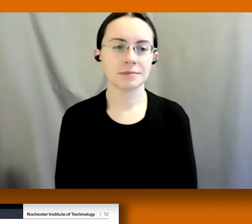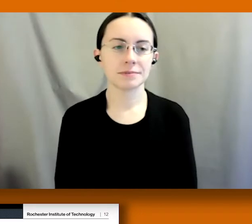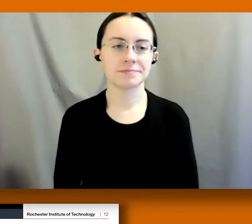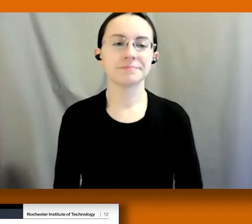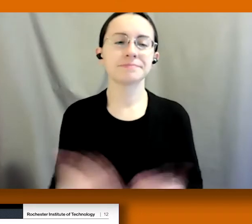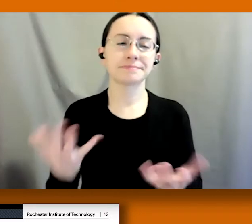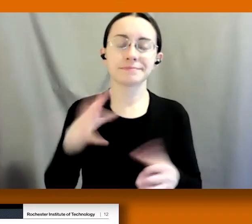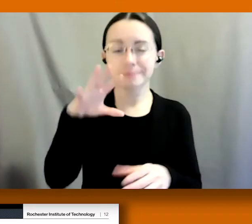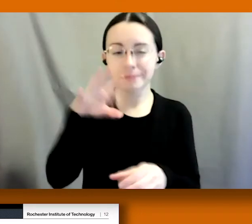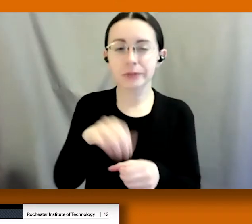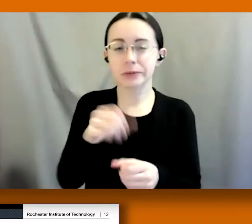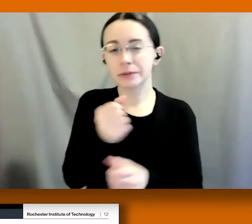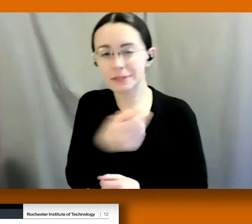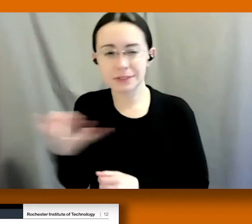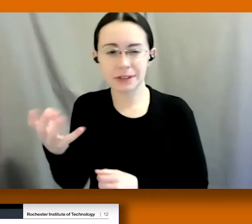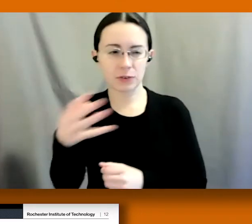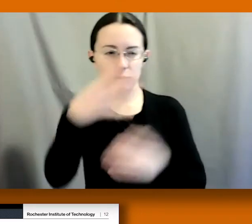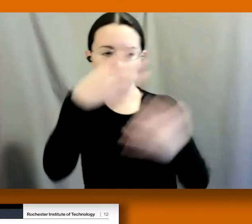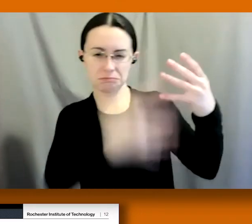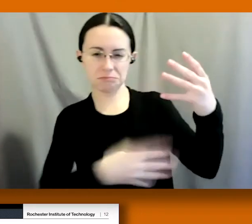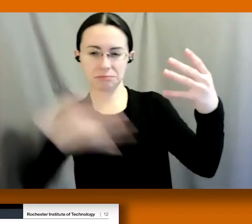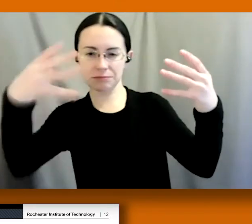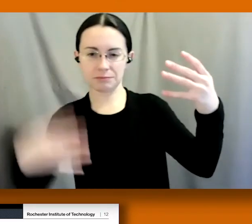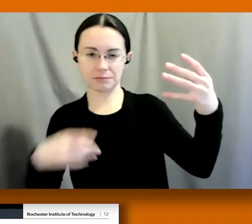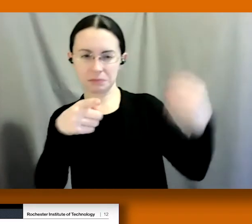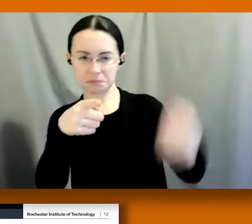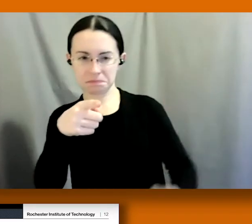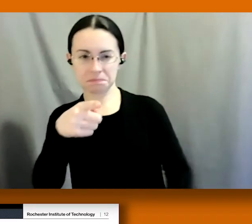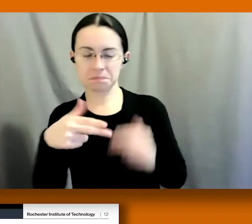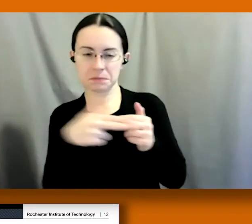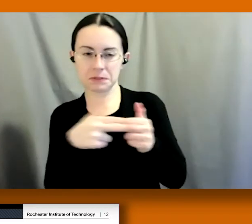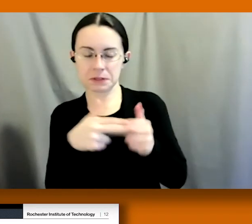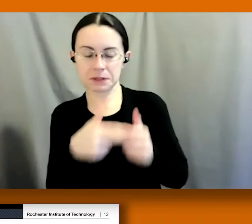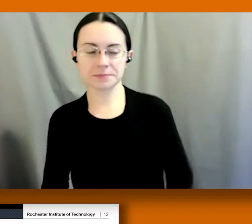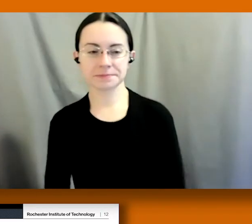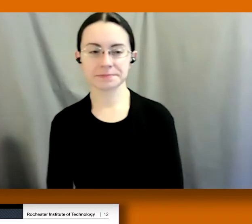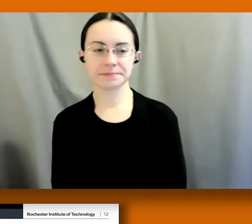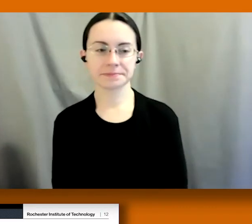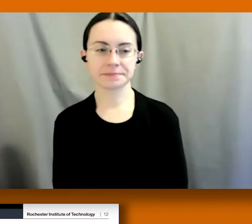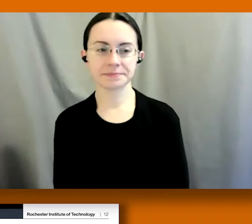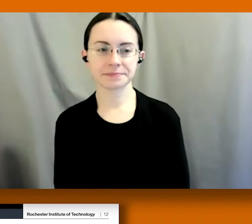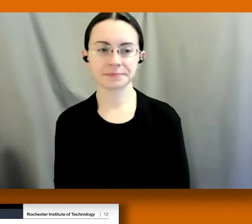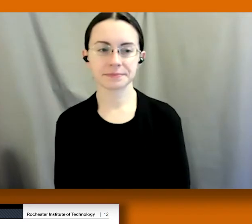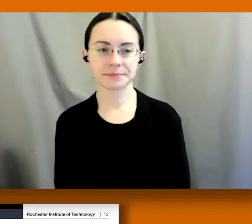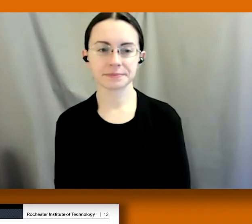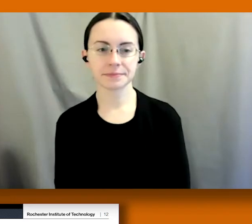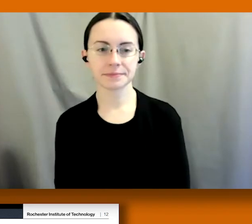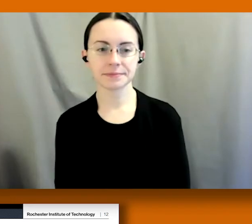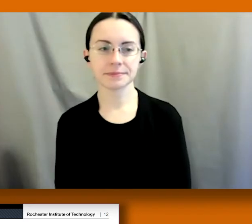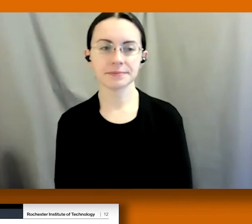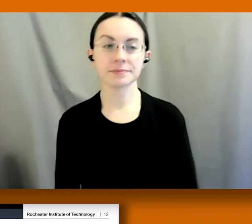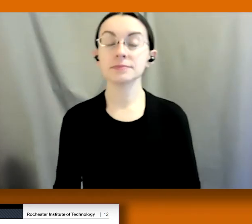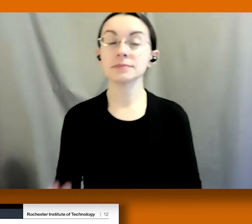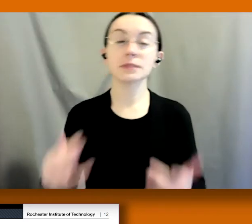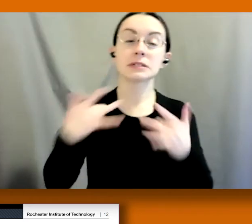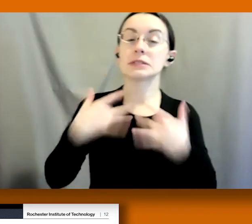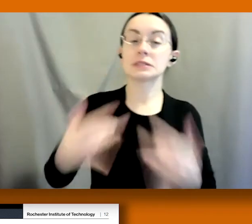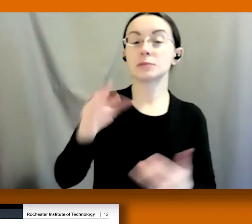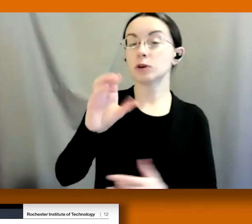I have listed up on the slide. Some of the most common ones-- materials and supplies.